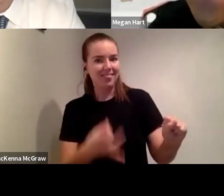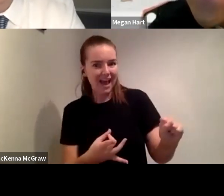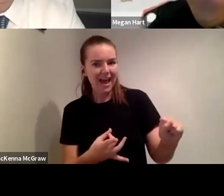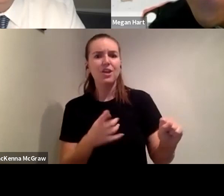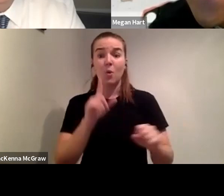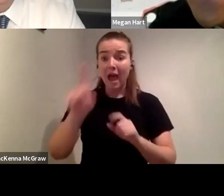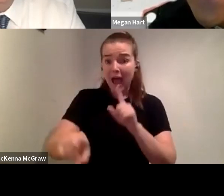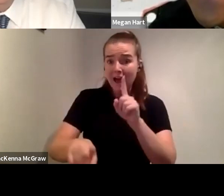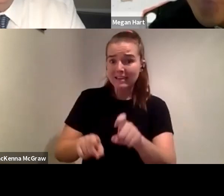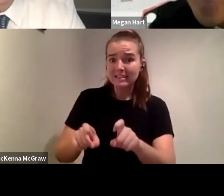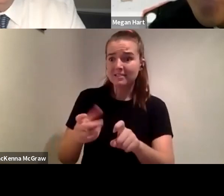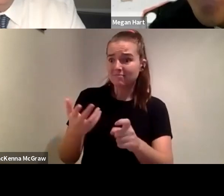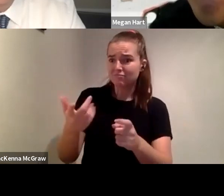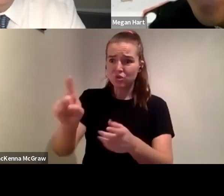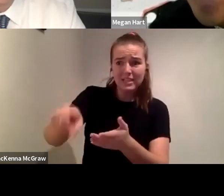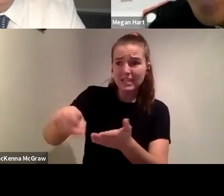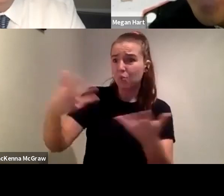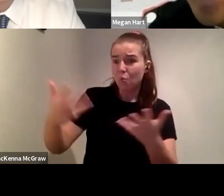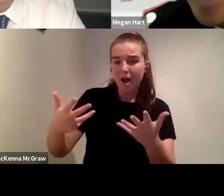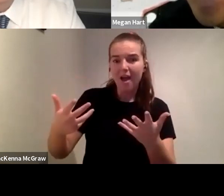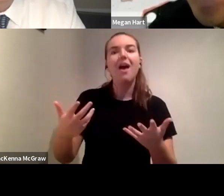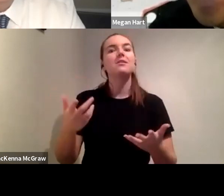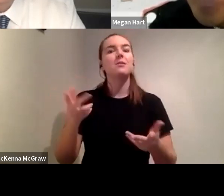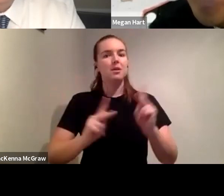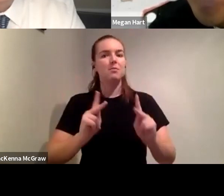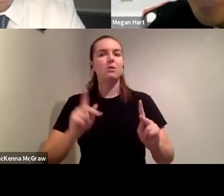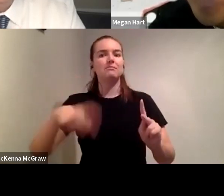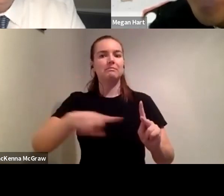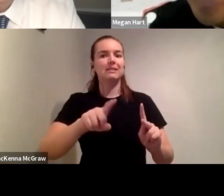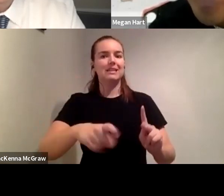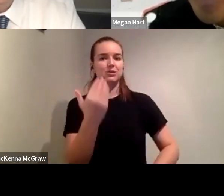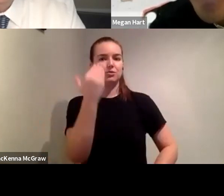And I like your term, psychological safety.